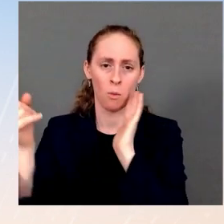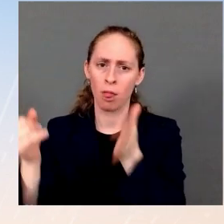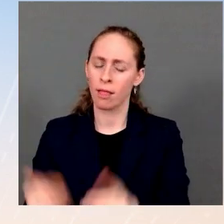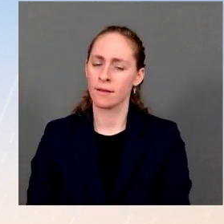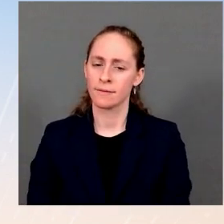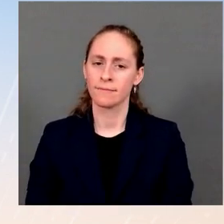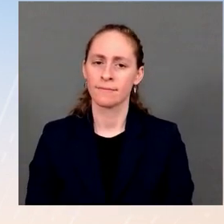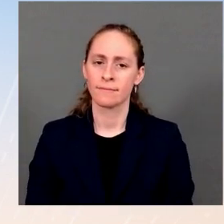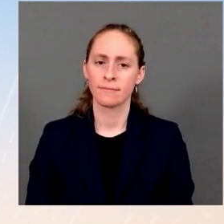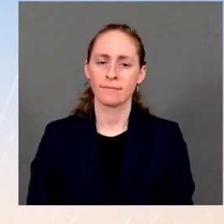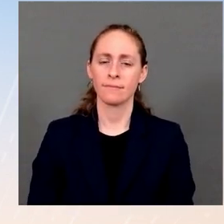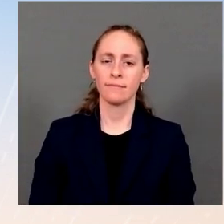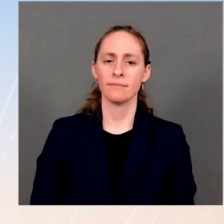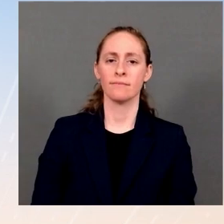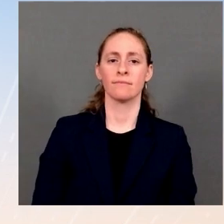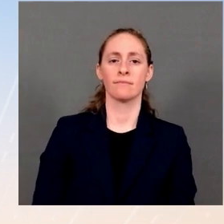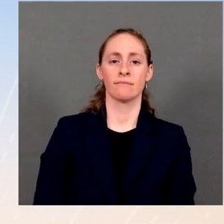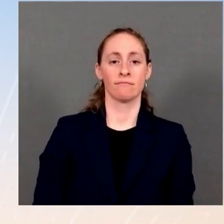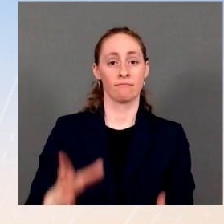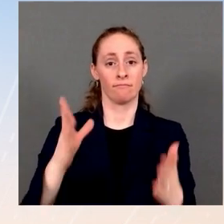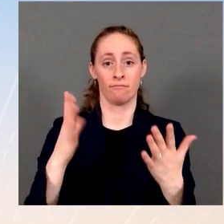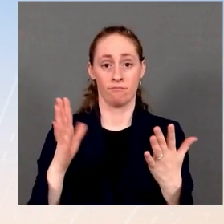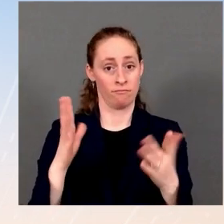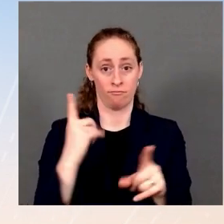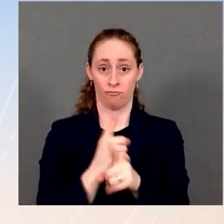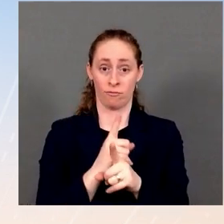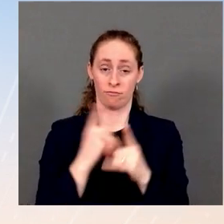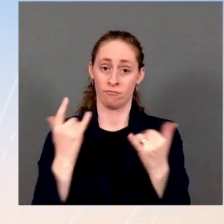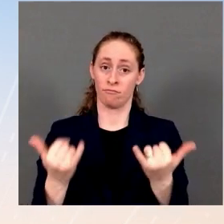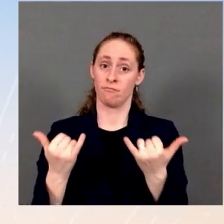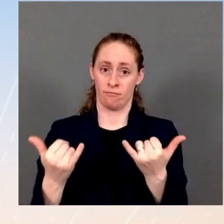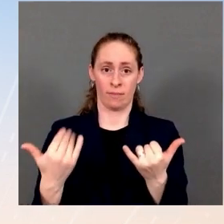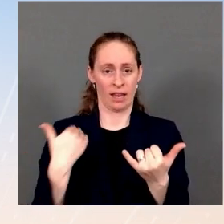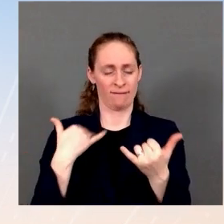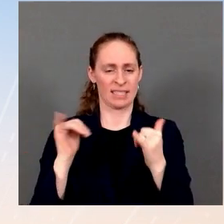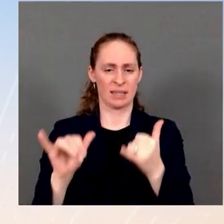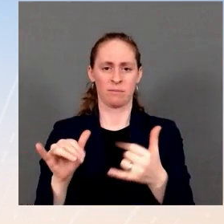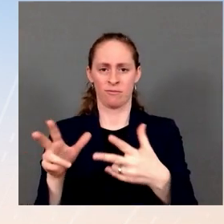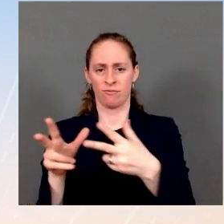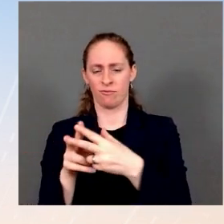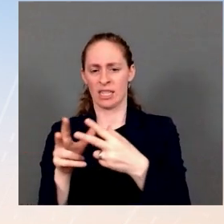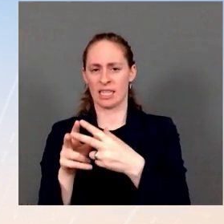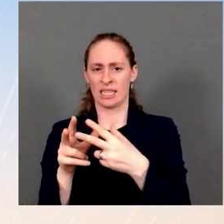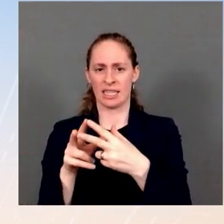available to people widely around the country. And right now, what we know: It is critical to get vaccinated